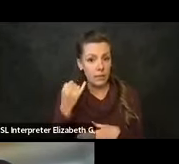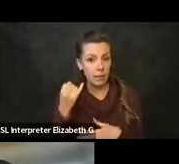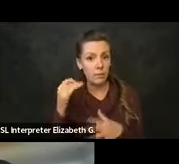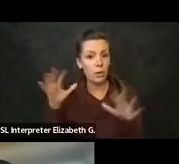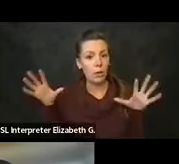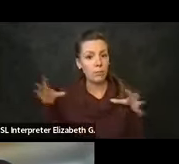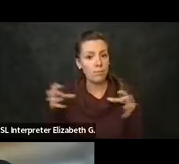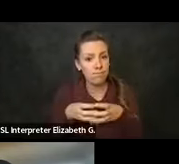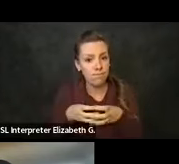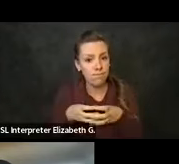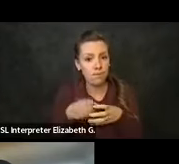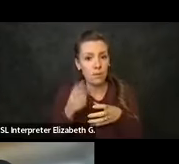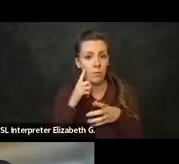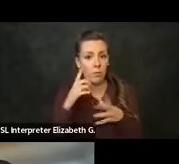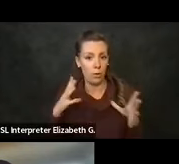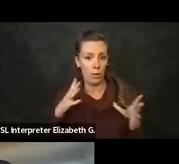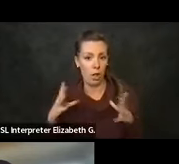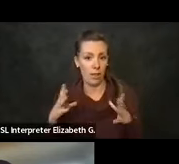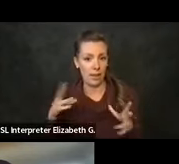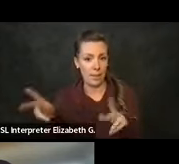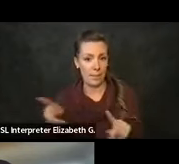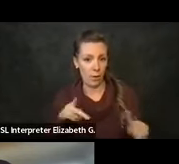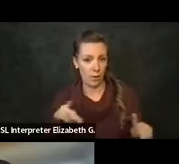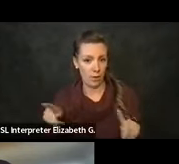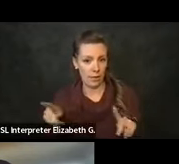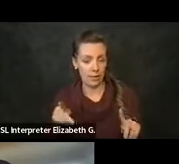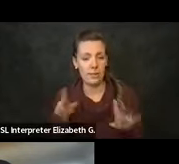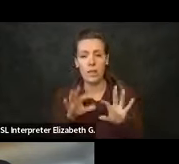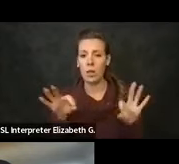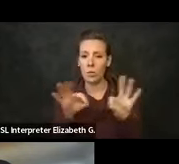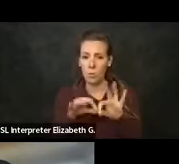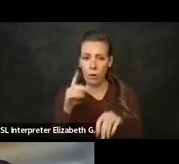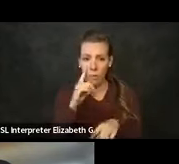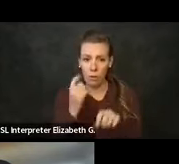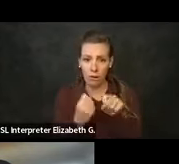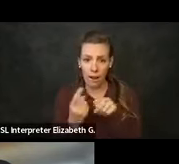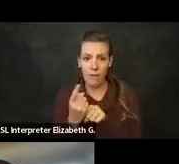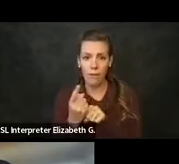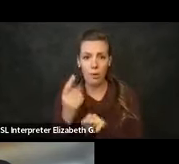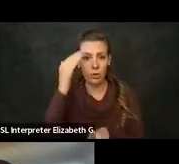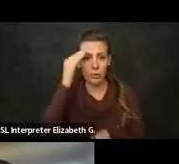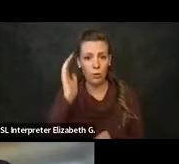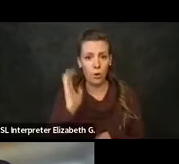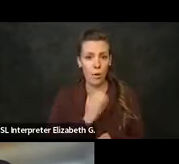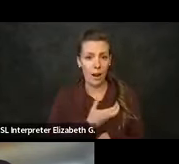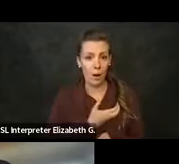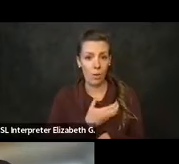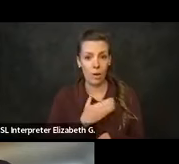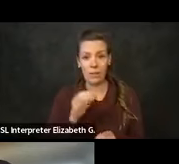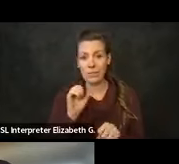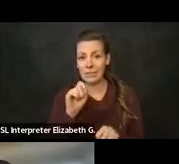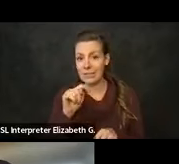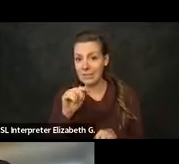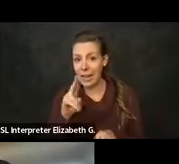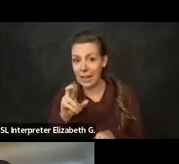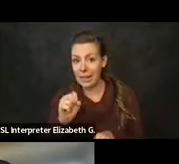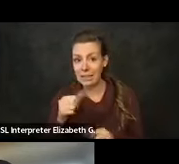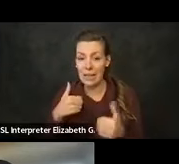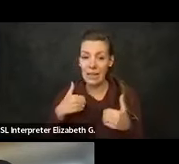over the holidays, it is important for all of us to know our code status. Even if you're not experiencing symptoms,